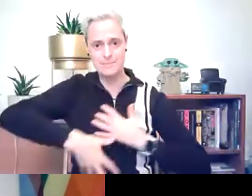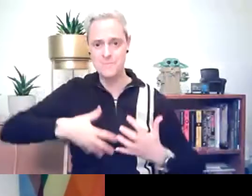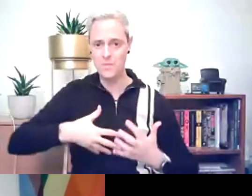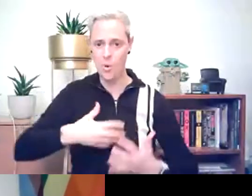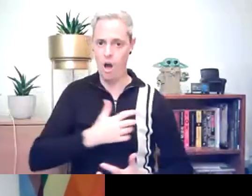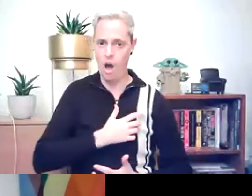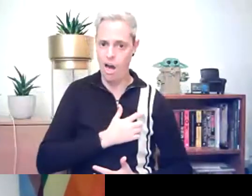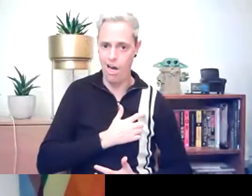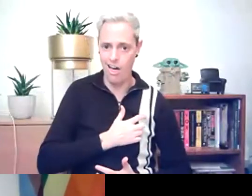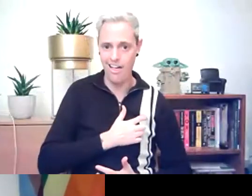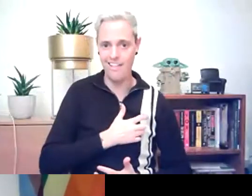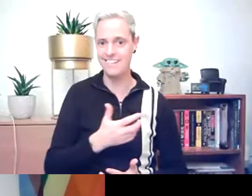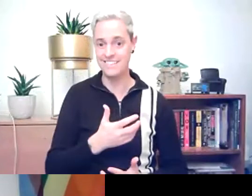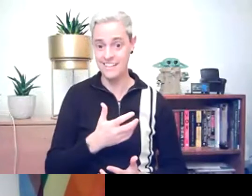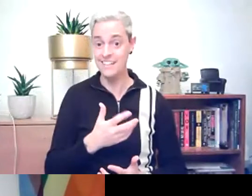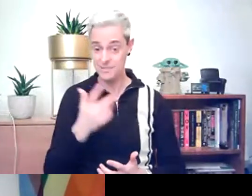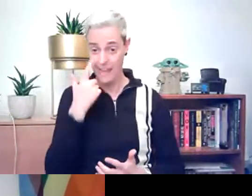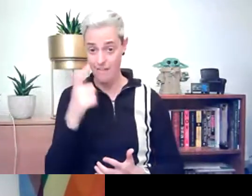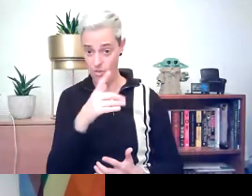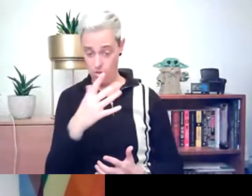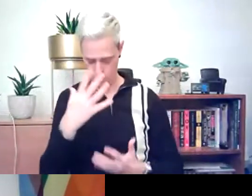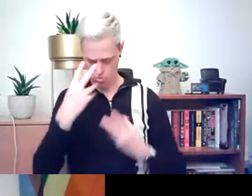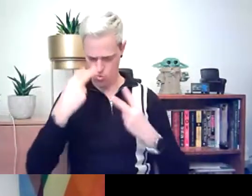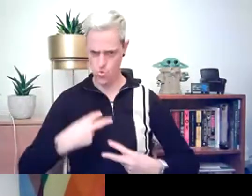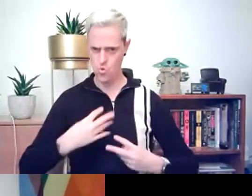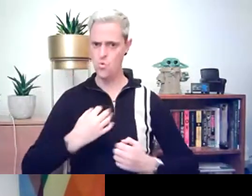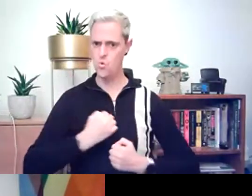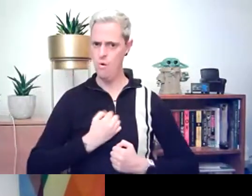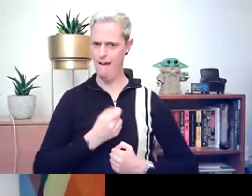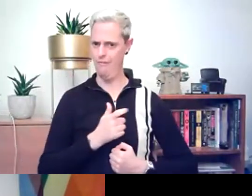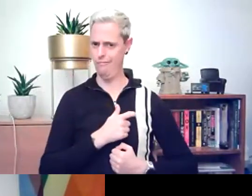it's really important because I think that, you know, we live in a world that has us separate